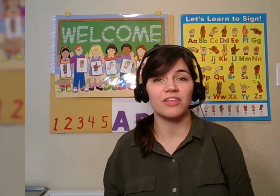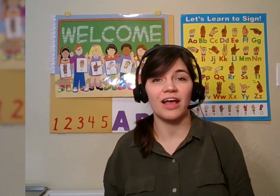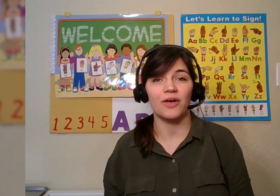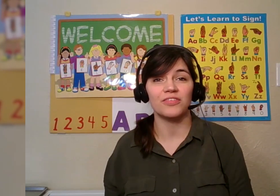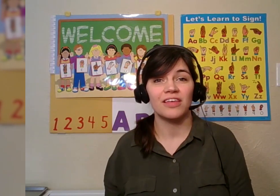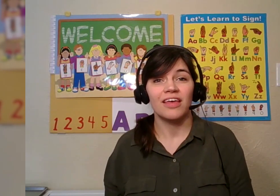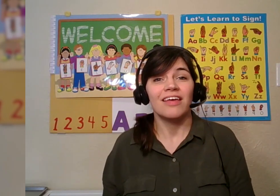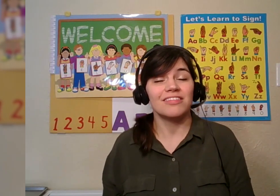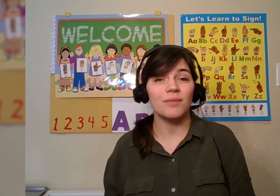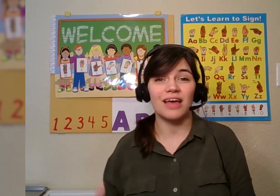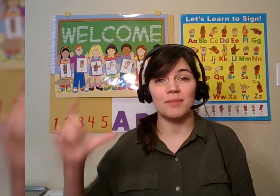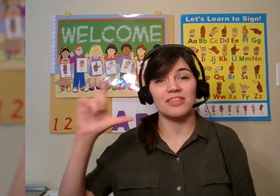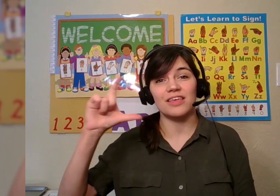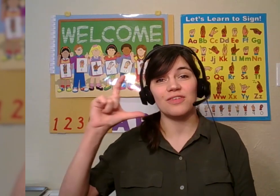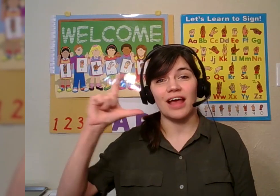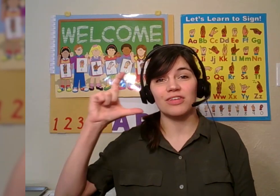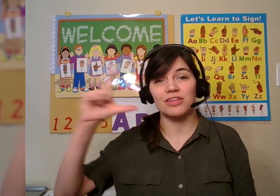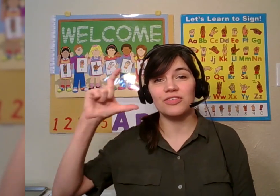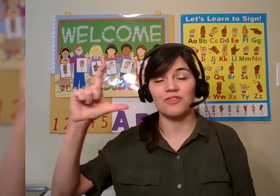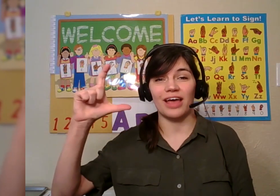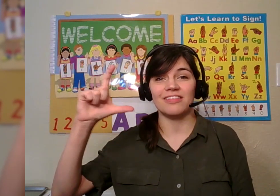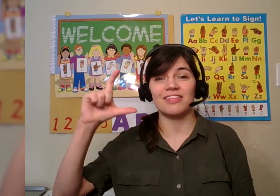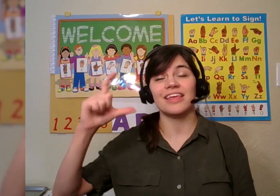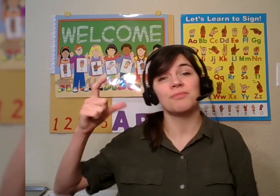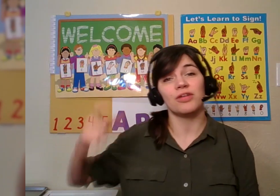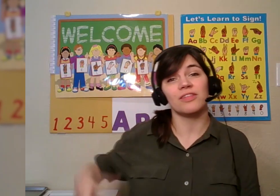their house. Sometimes they even have a little device that they can put in their